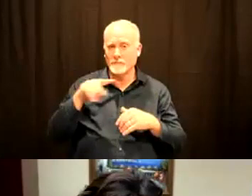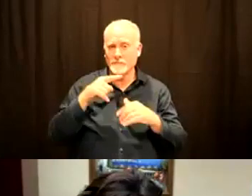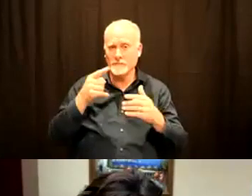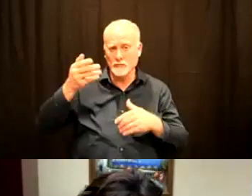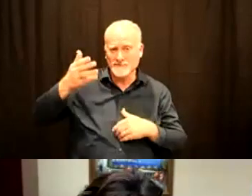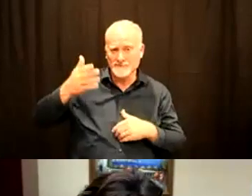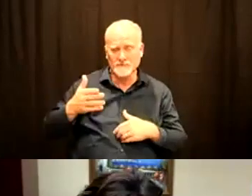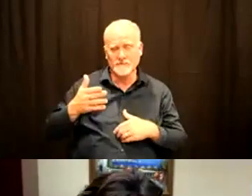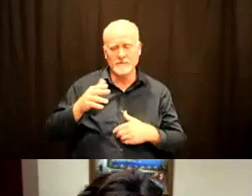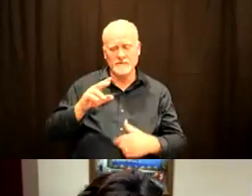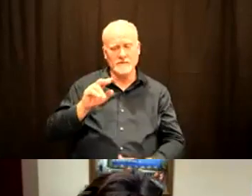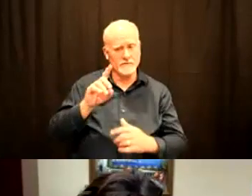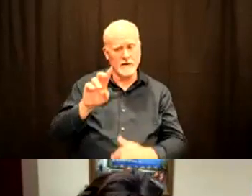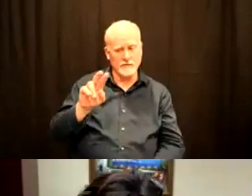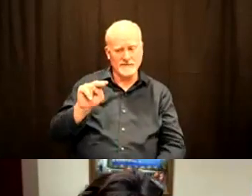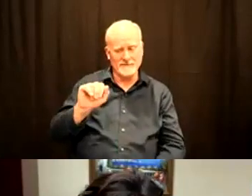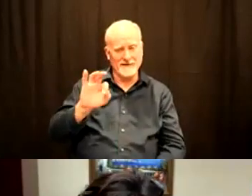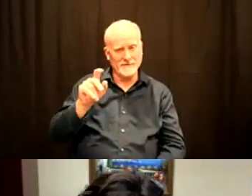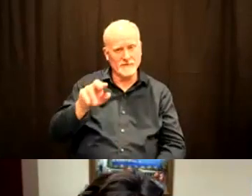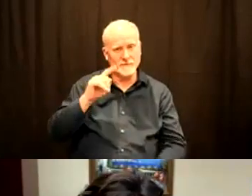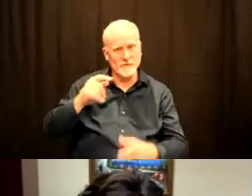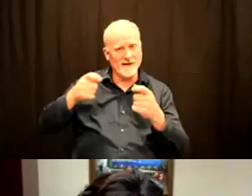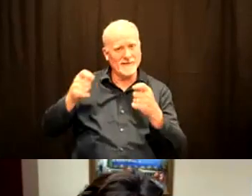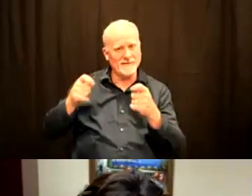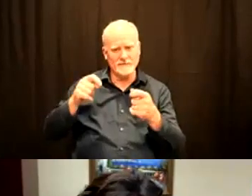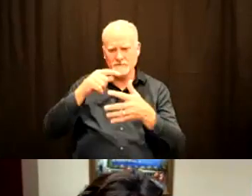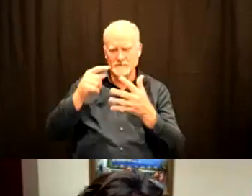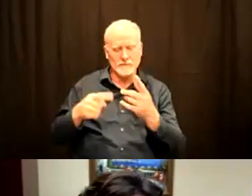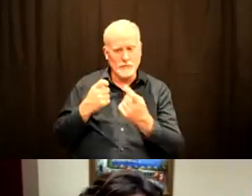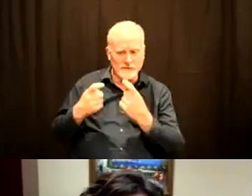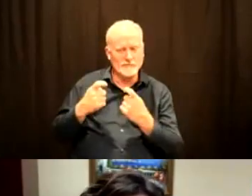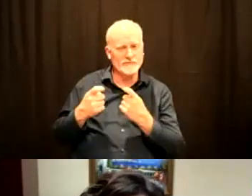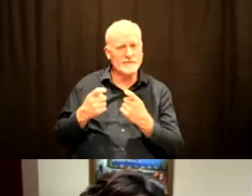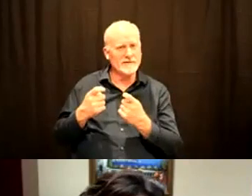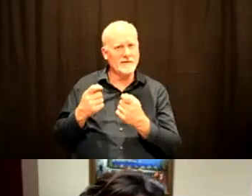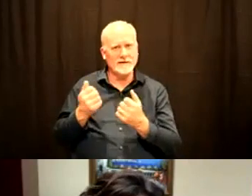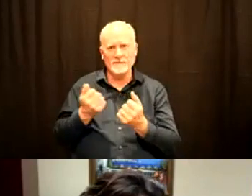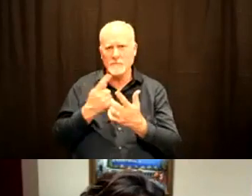nafziger for handling all that multitude of questions everybody's so interested in the